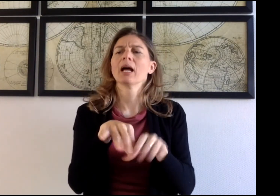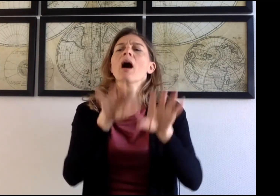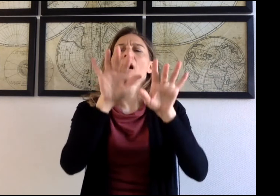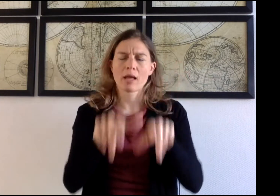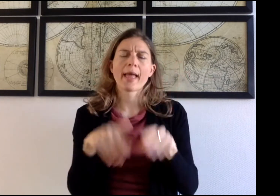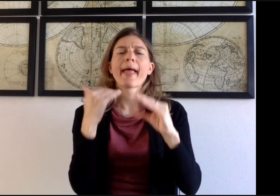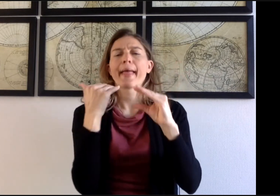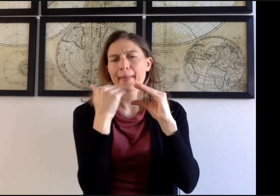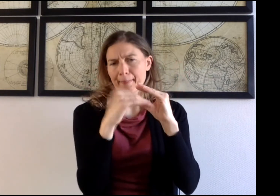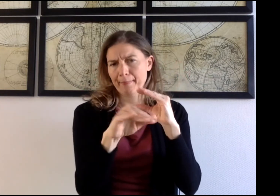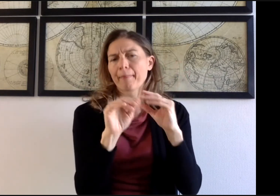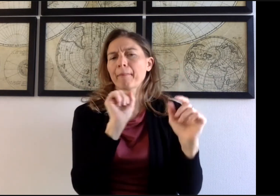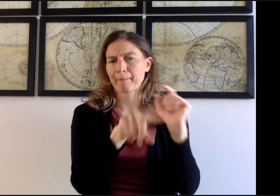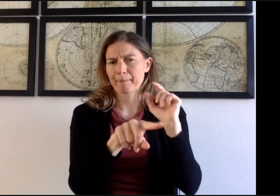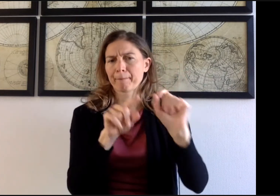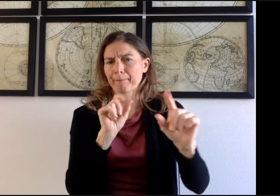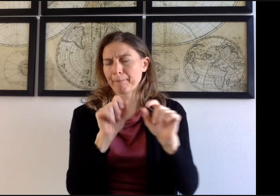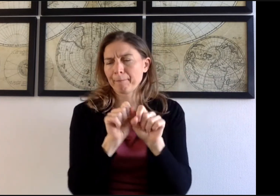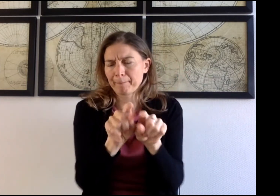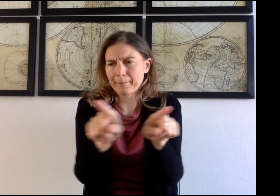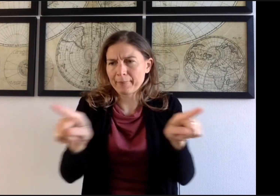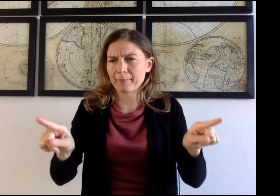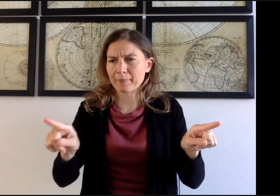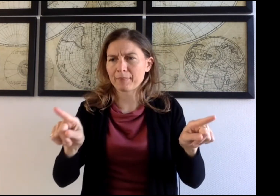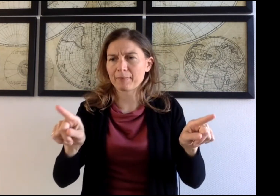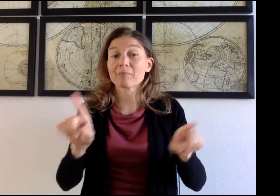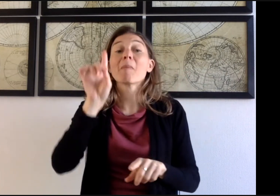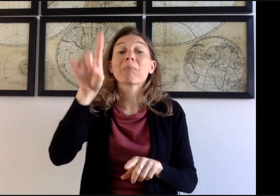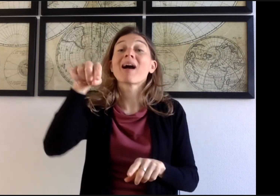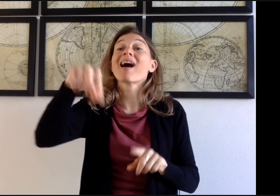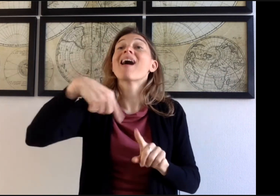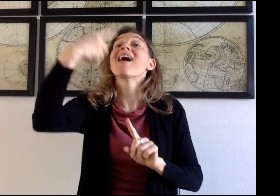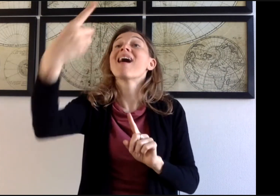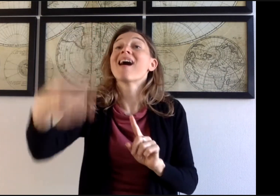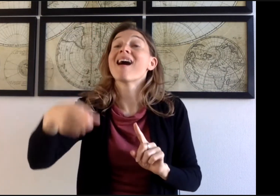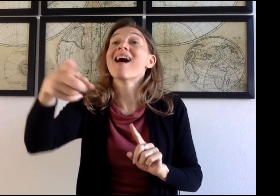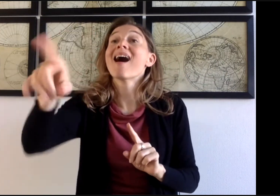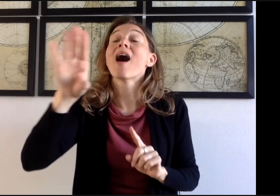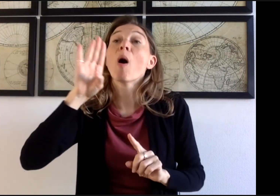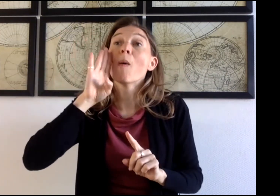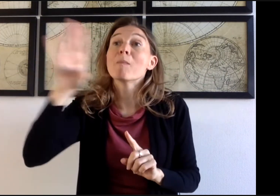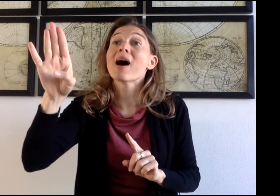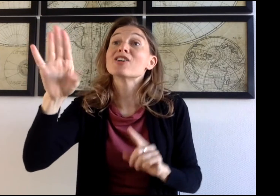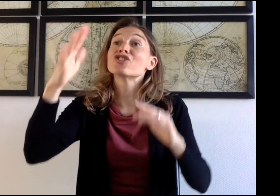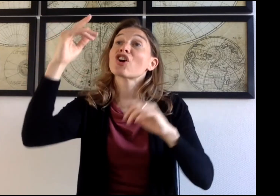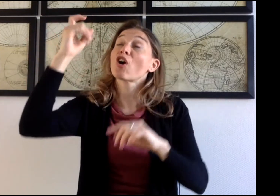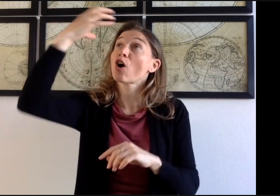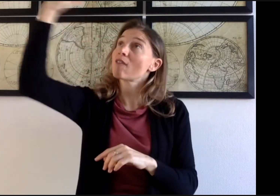within the time frame we're supposed to for the Belgian government which would be by before the end of June.